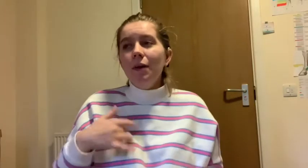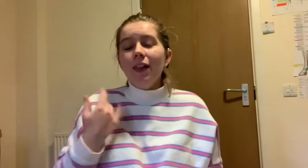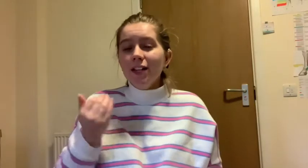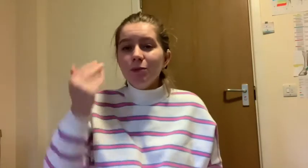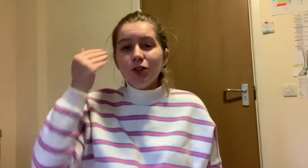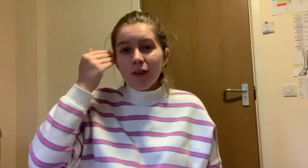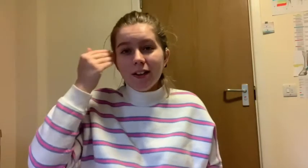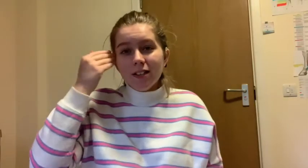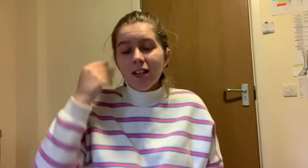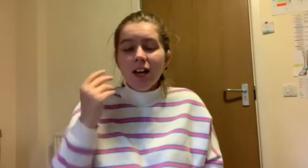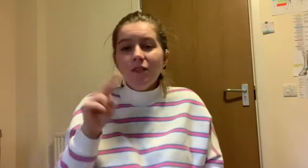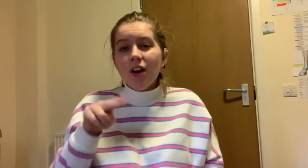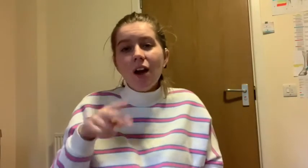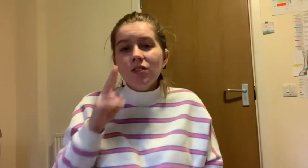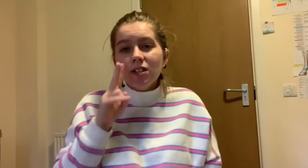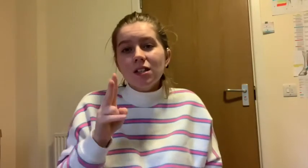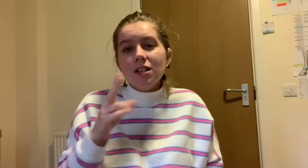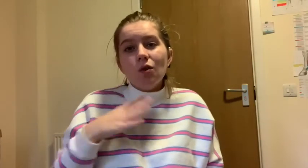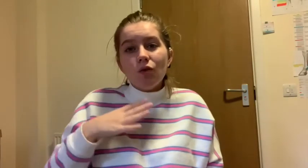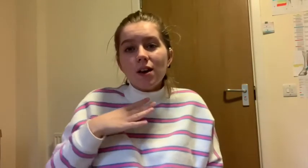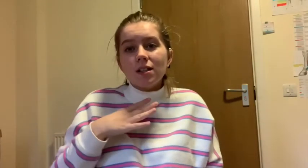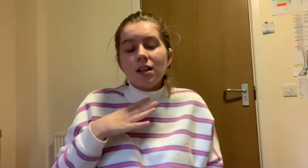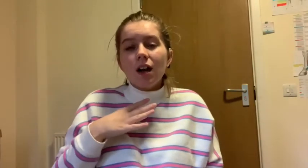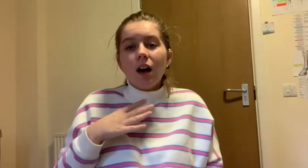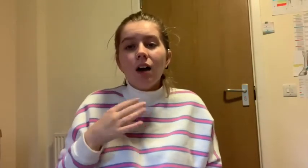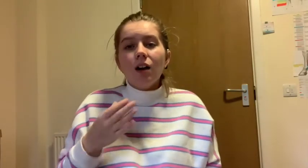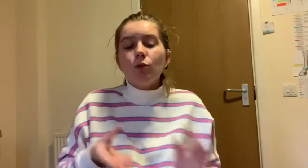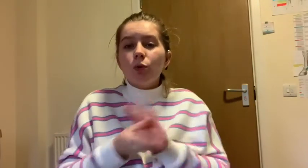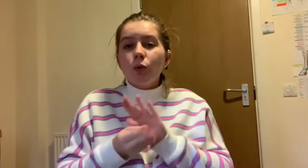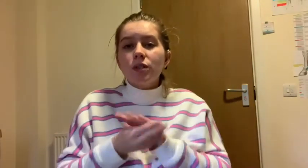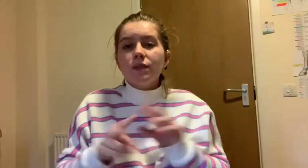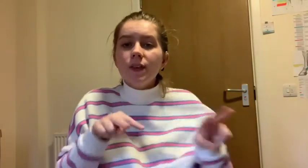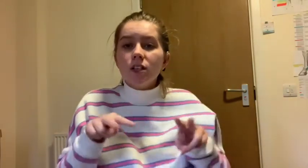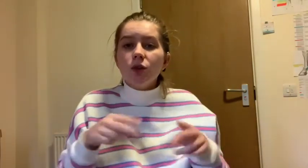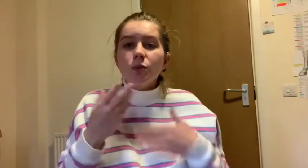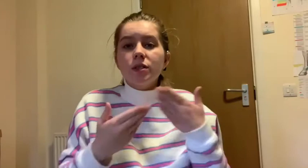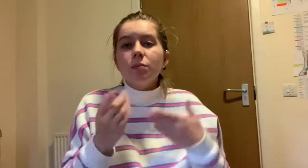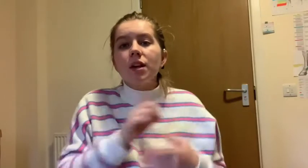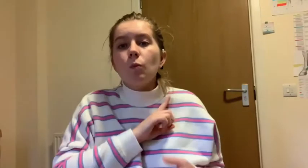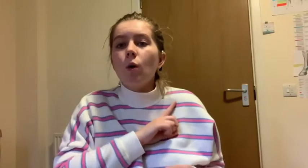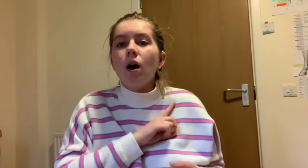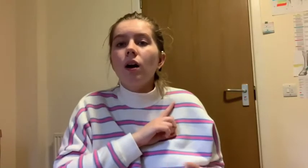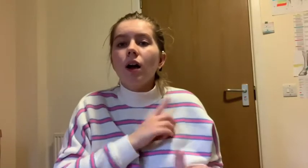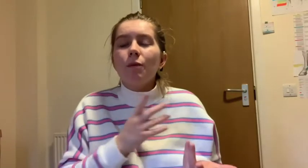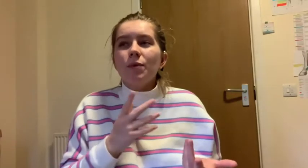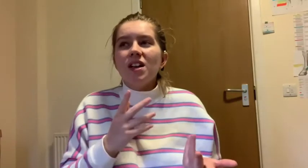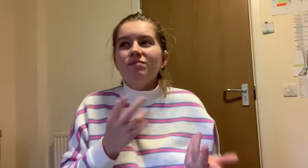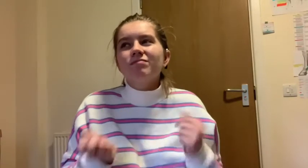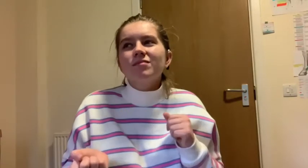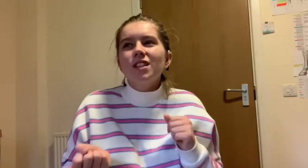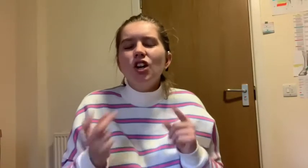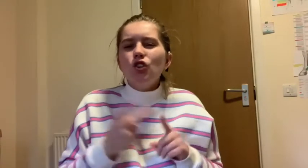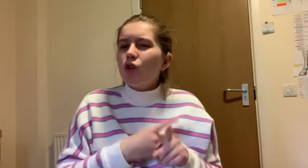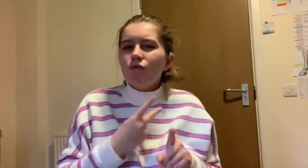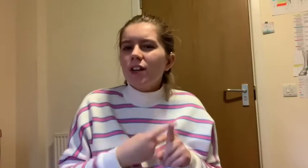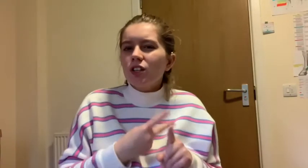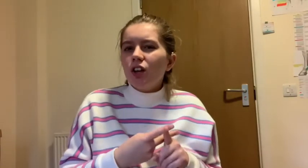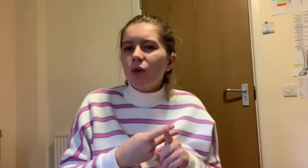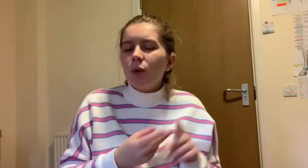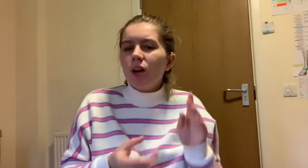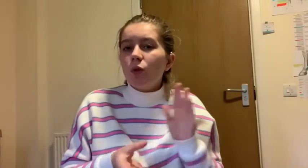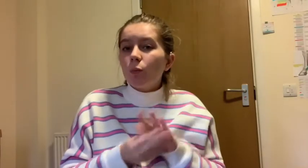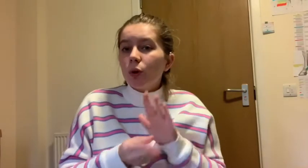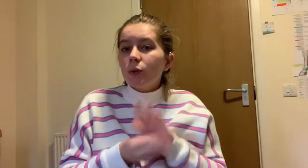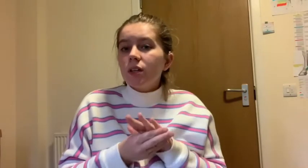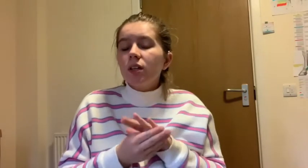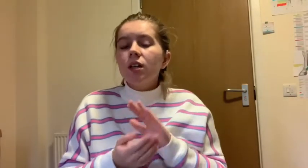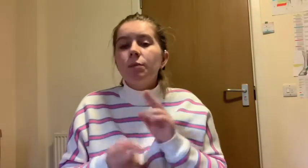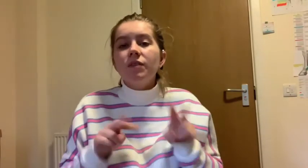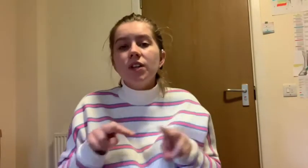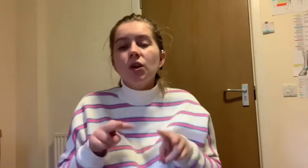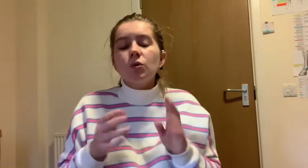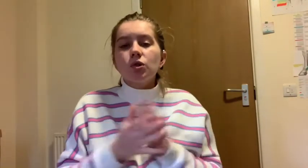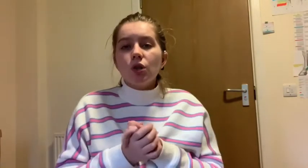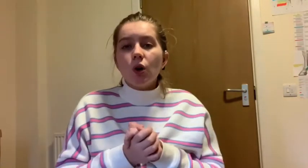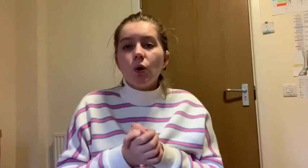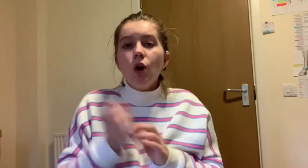My life has been crazy. If you haven't seen already, I have already uploaded a video to explain why I've been not regular with uploading my videos.